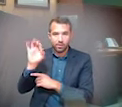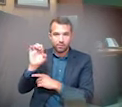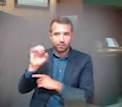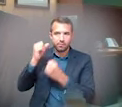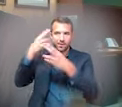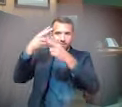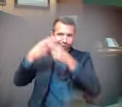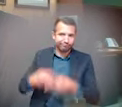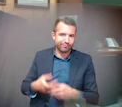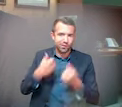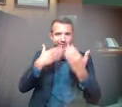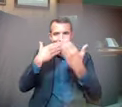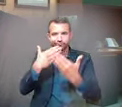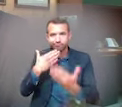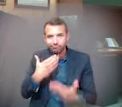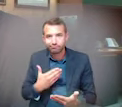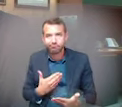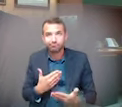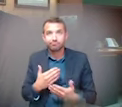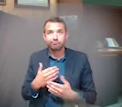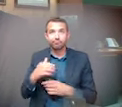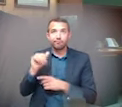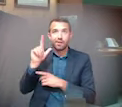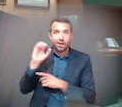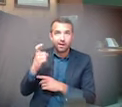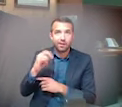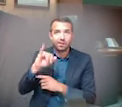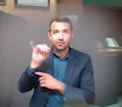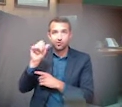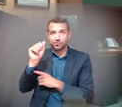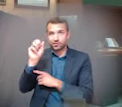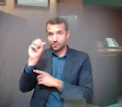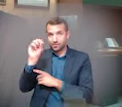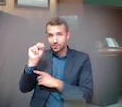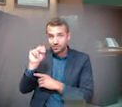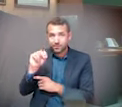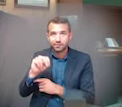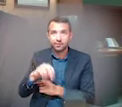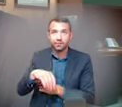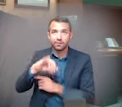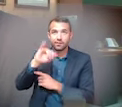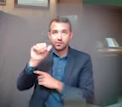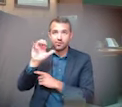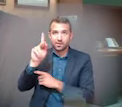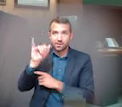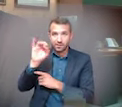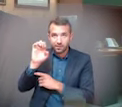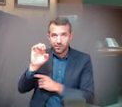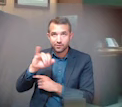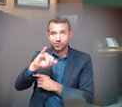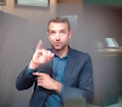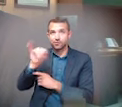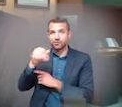Ginny Maycock, Albert Tong, Alex Taggert, Jason Morris, Zaki Ghul, Josue Castilleja,